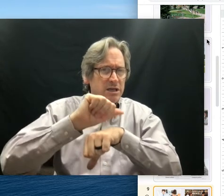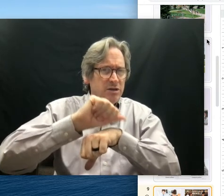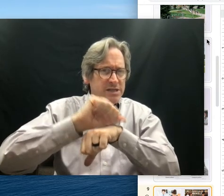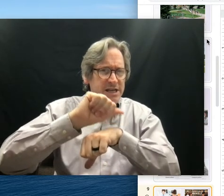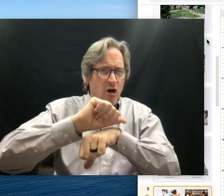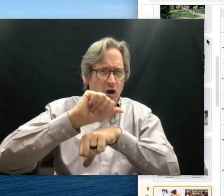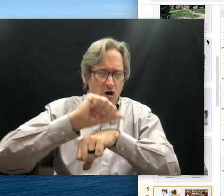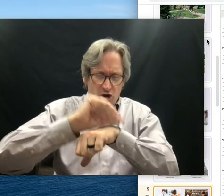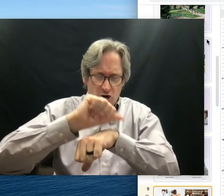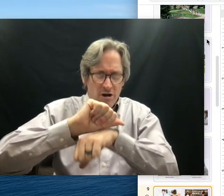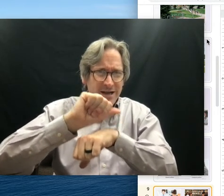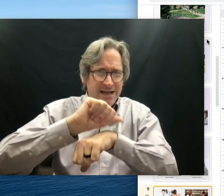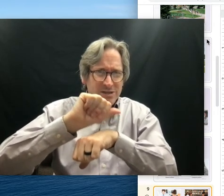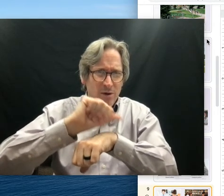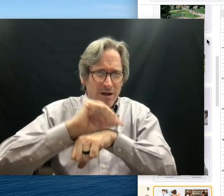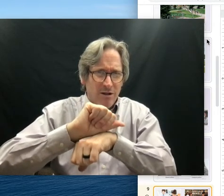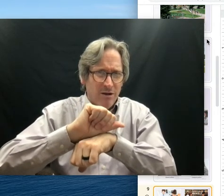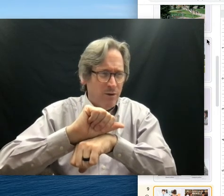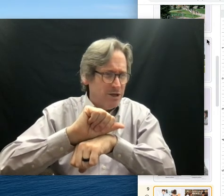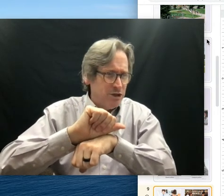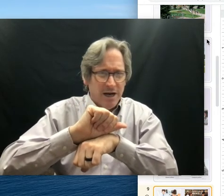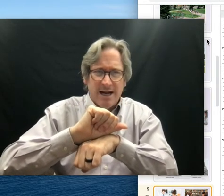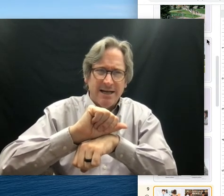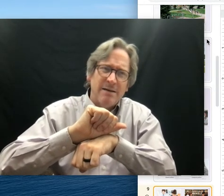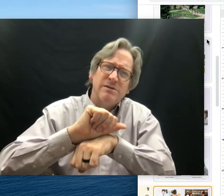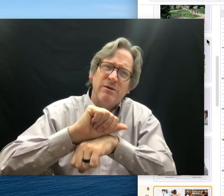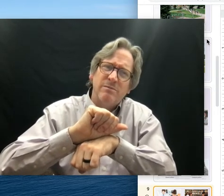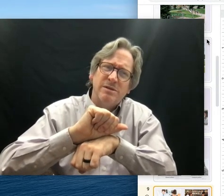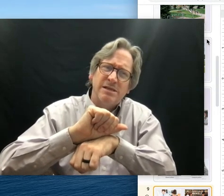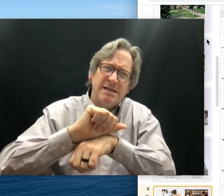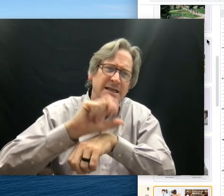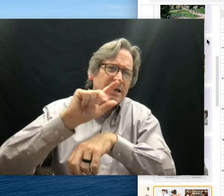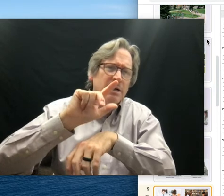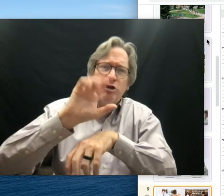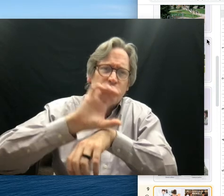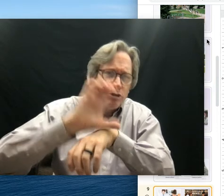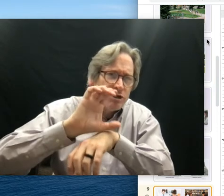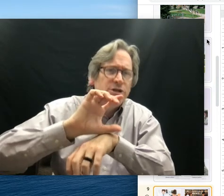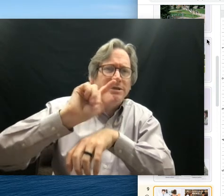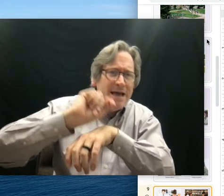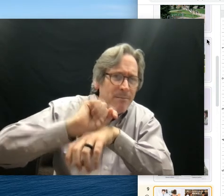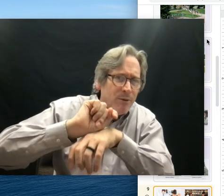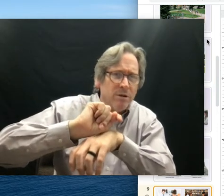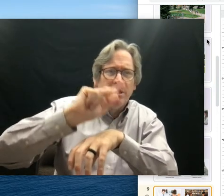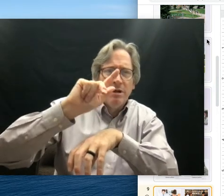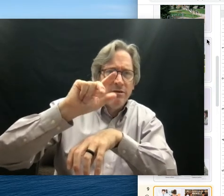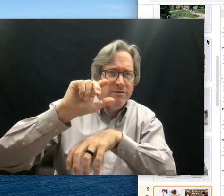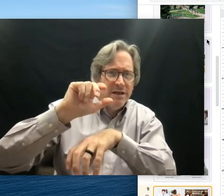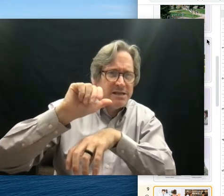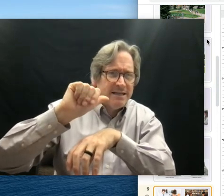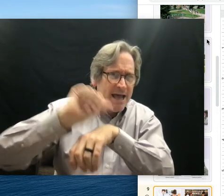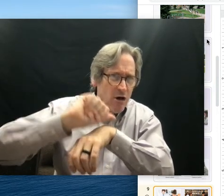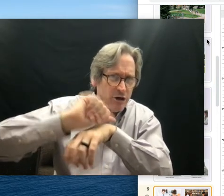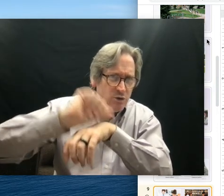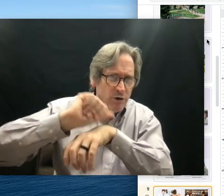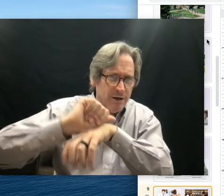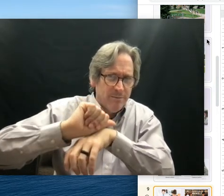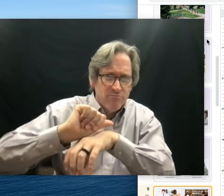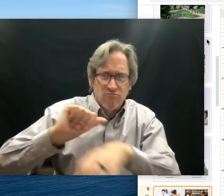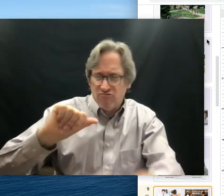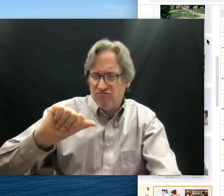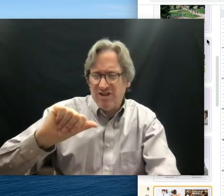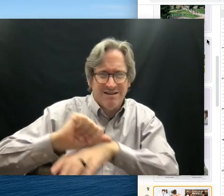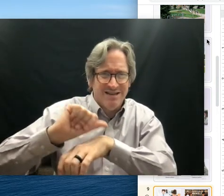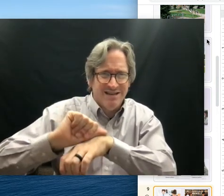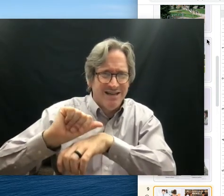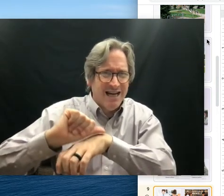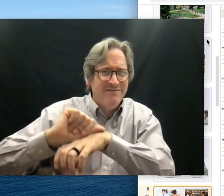you'll see odd as well which comes from signs like church temple things like that auditorium i've